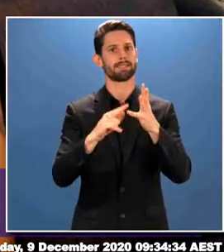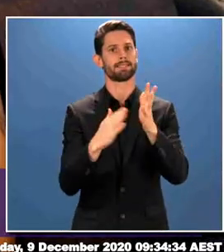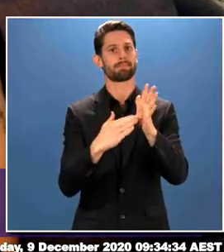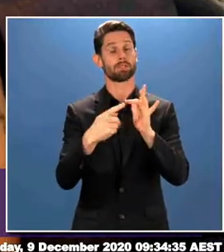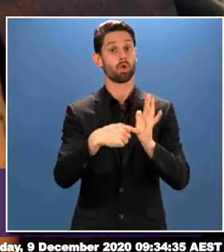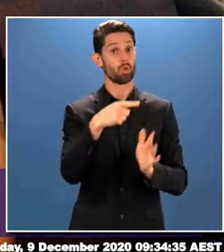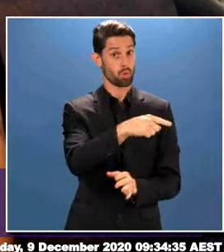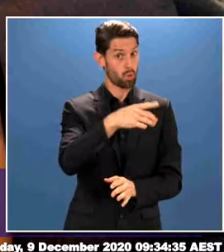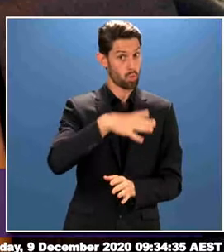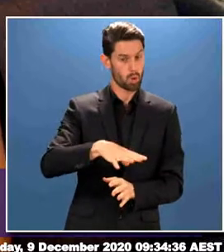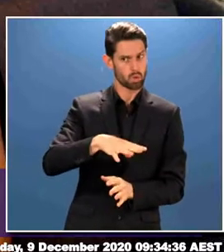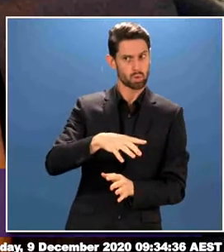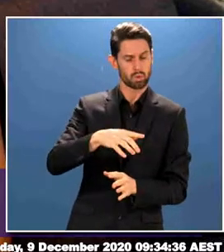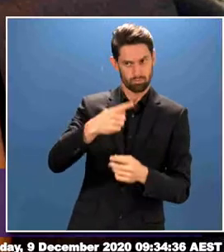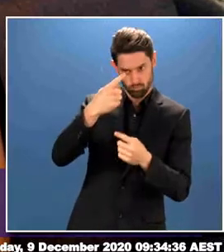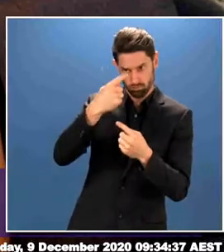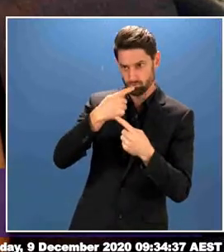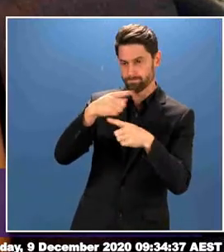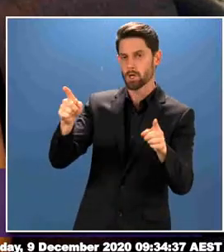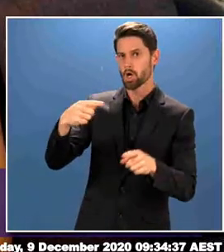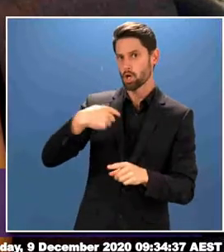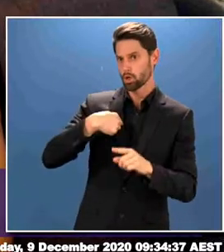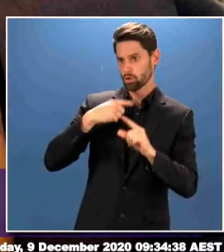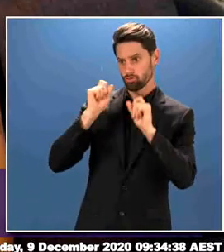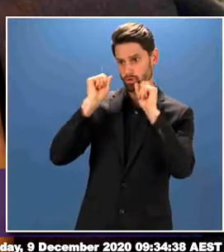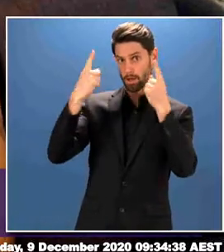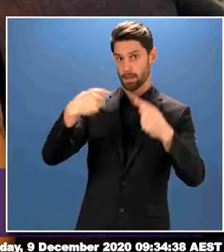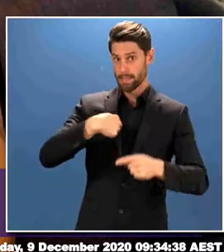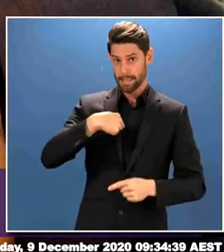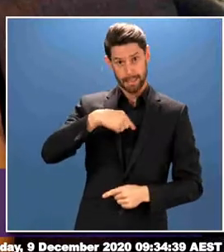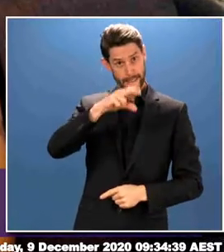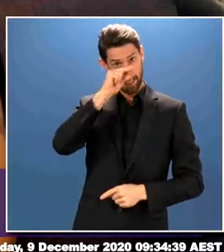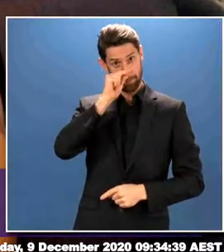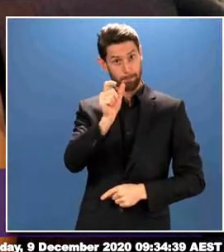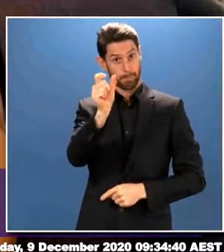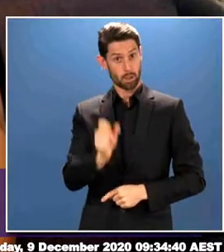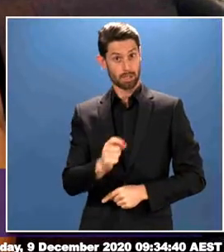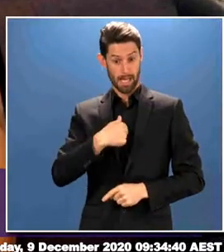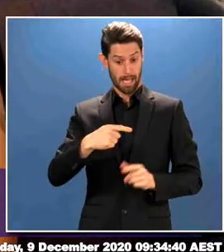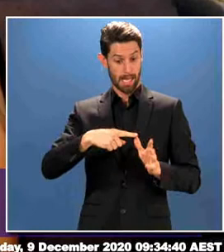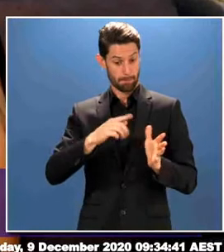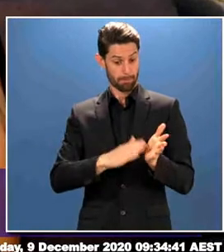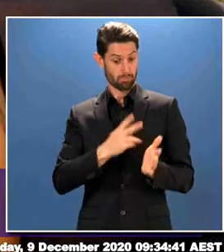feel as a young person speaking professionally at this hearing? Yes.